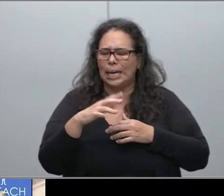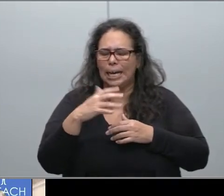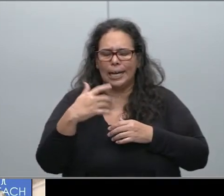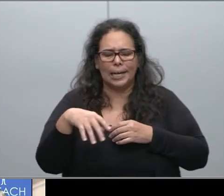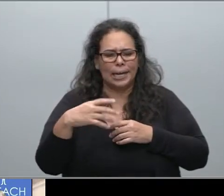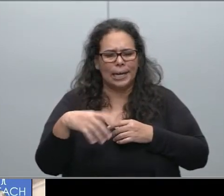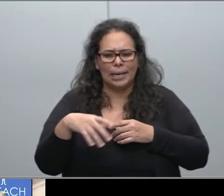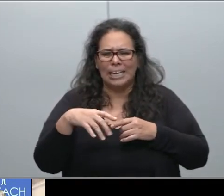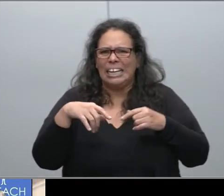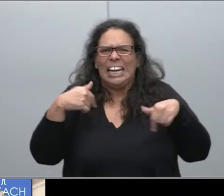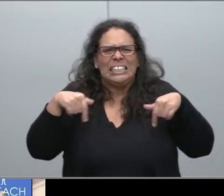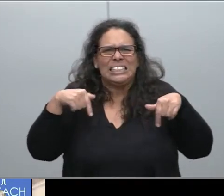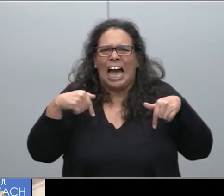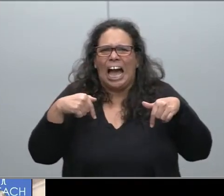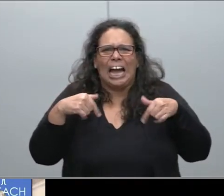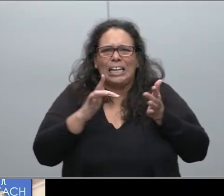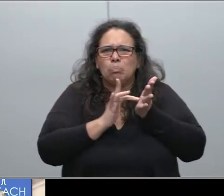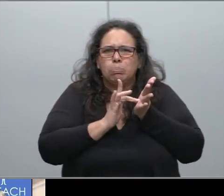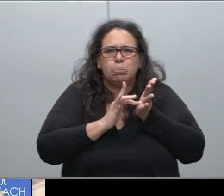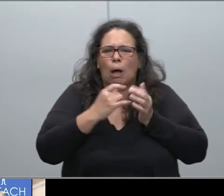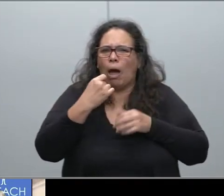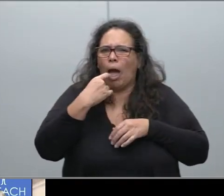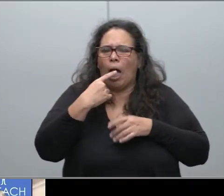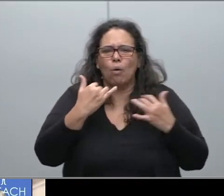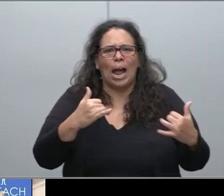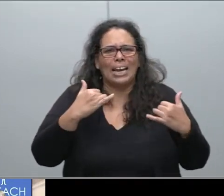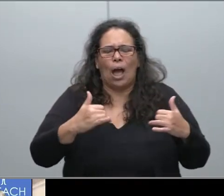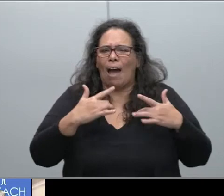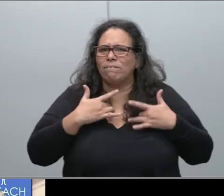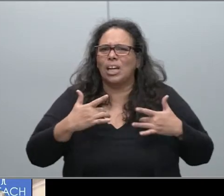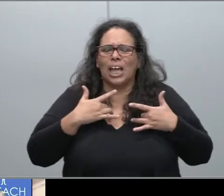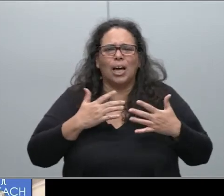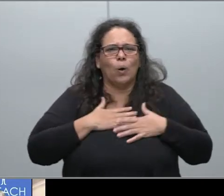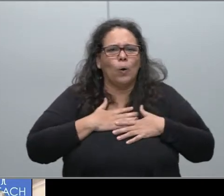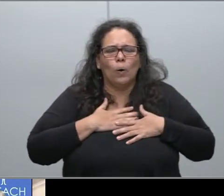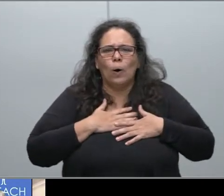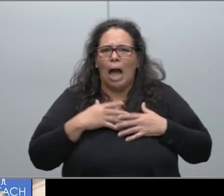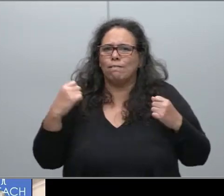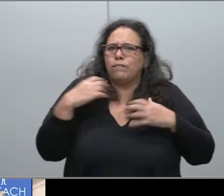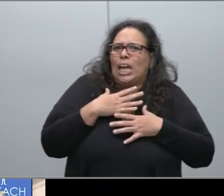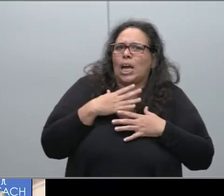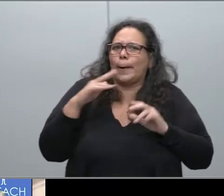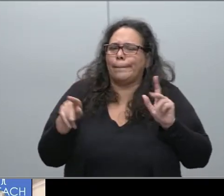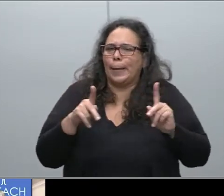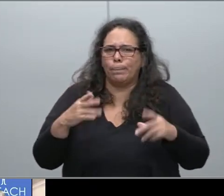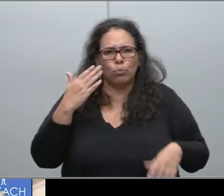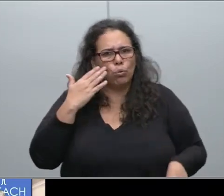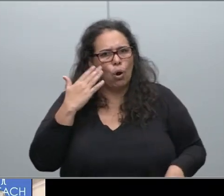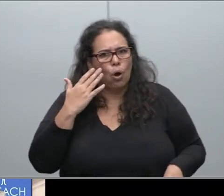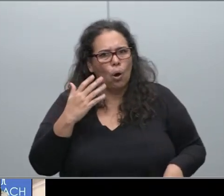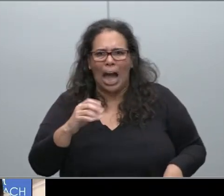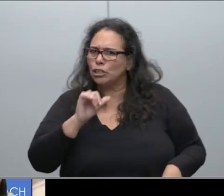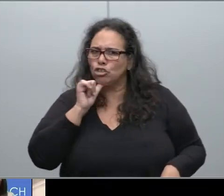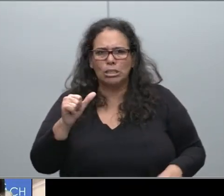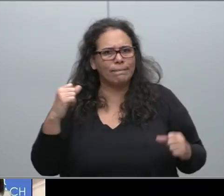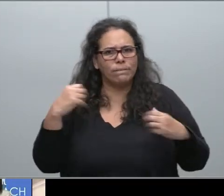And the fact that my kid hasn't completely fallen apart during this seven months, that he's doing better than I am,